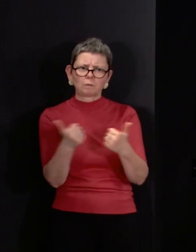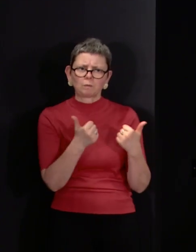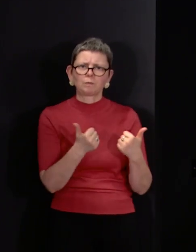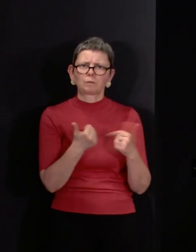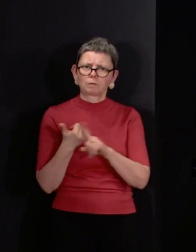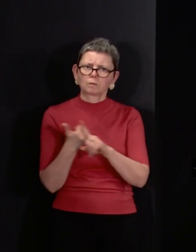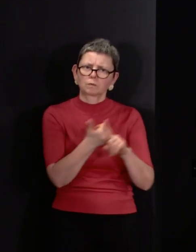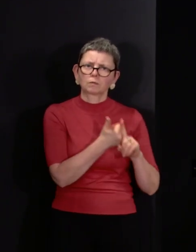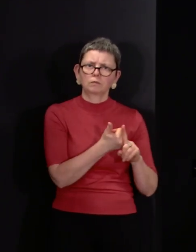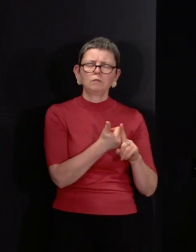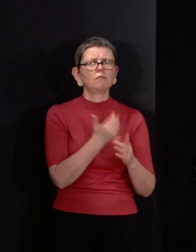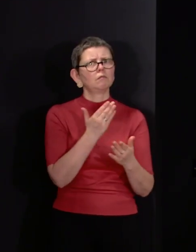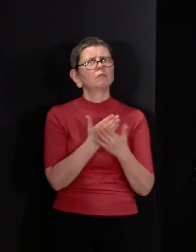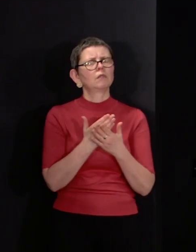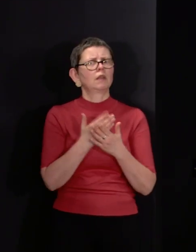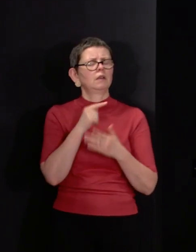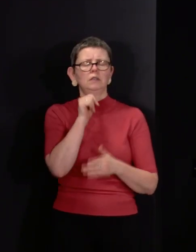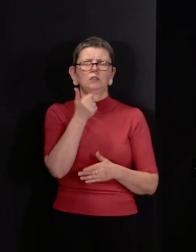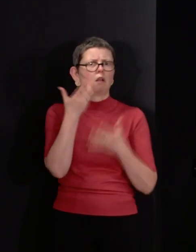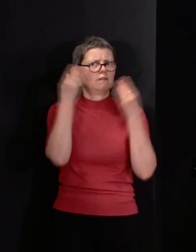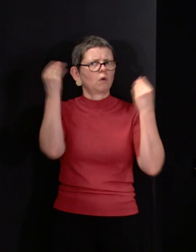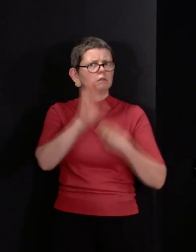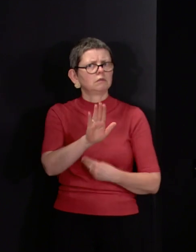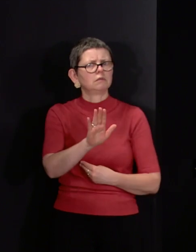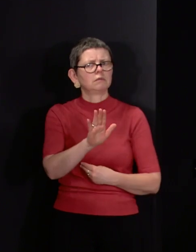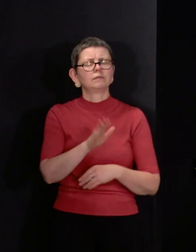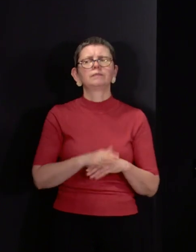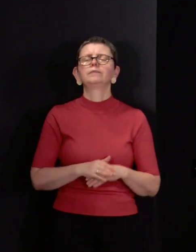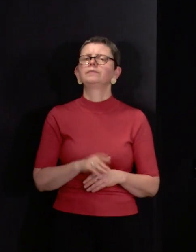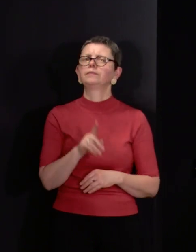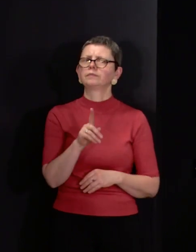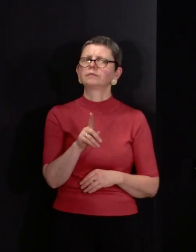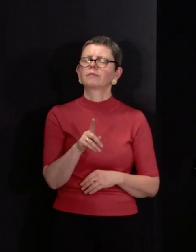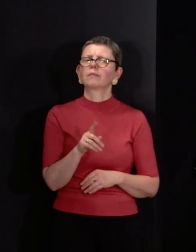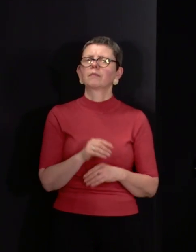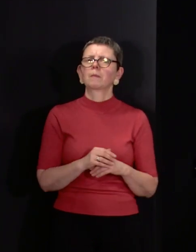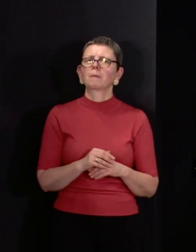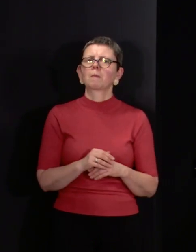at the forefront of our efforts. It also applies, as again, as I said, in terms of some of the